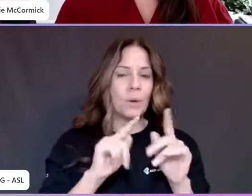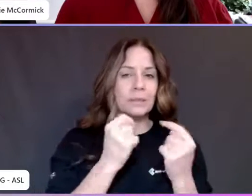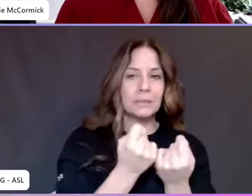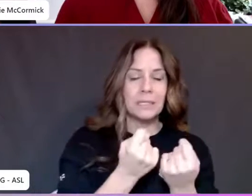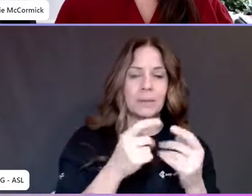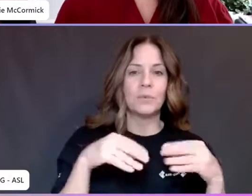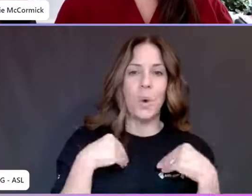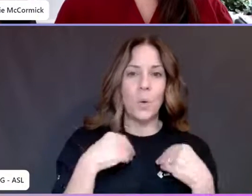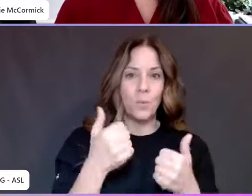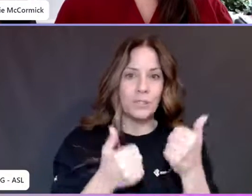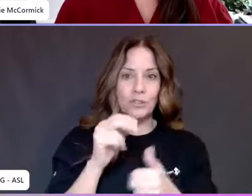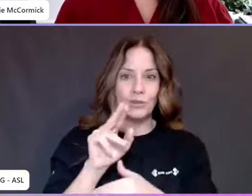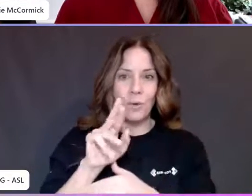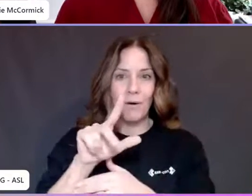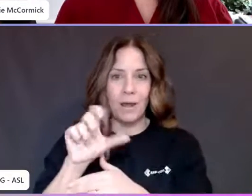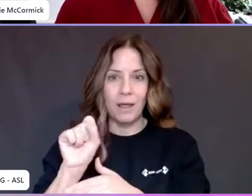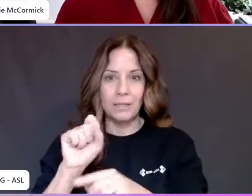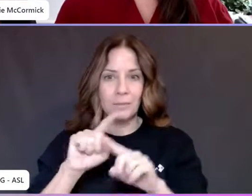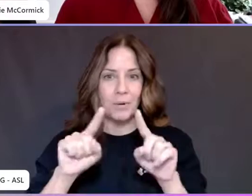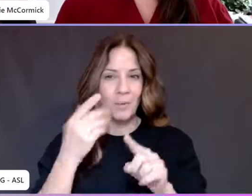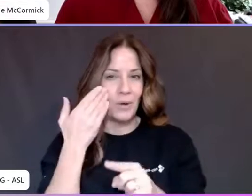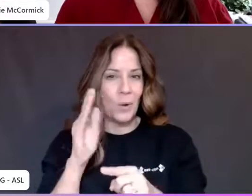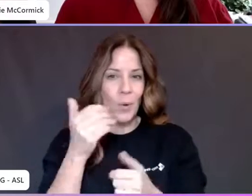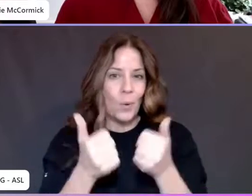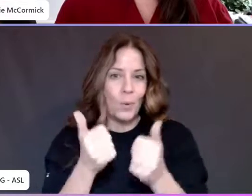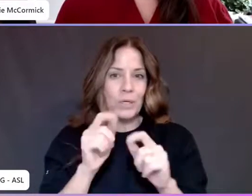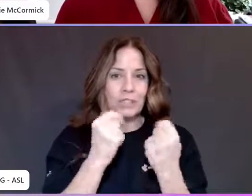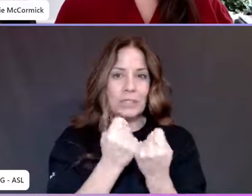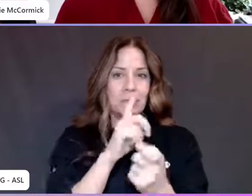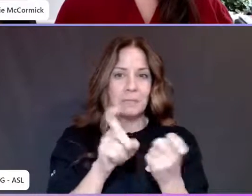every section, right now what we have a bailable is